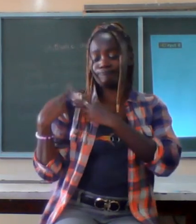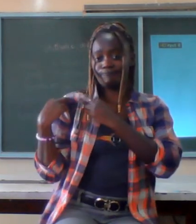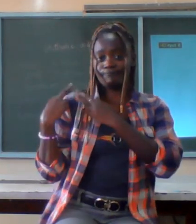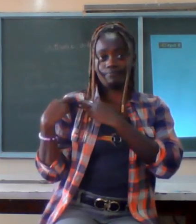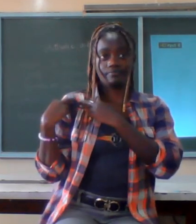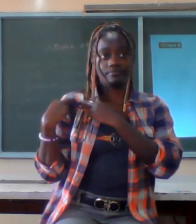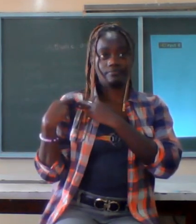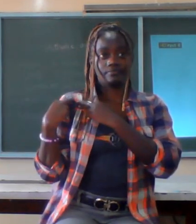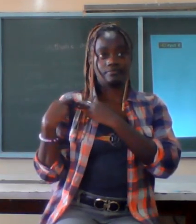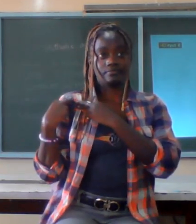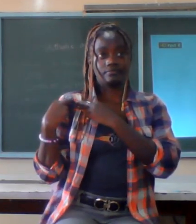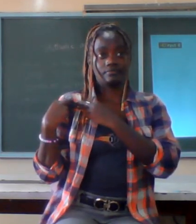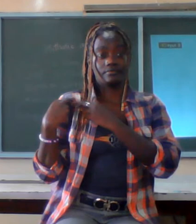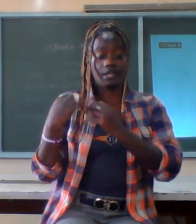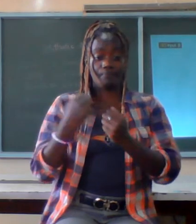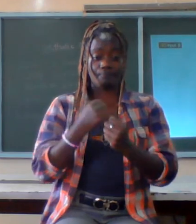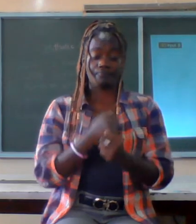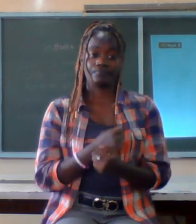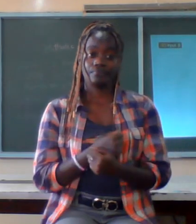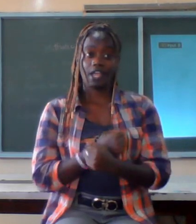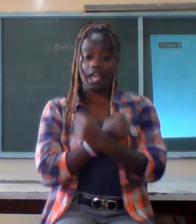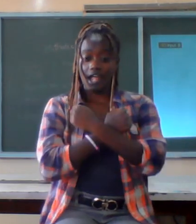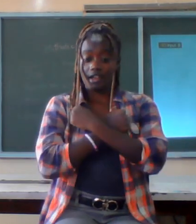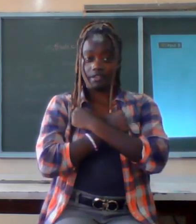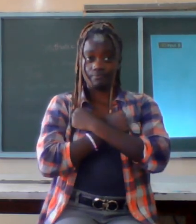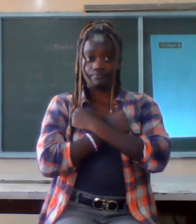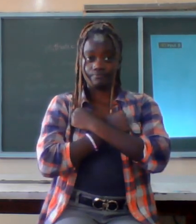love is the glue that sticks the couple together